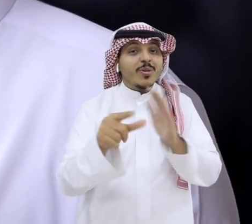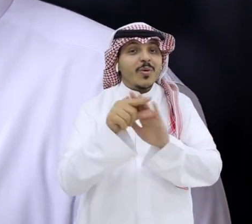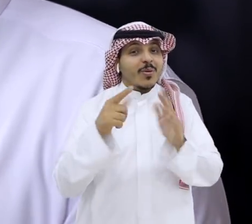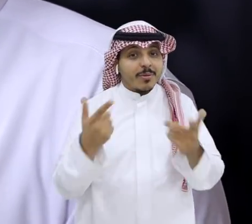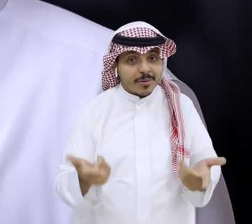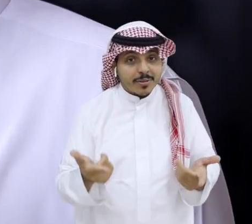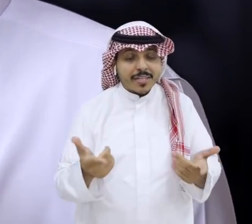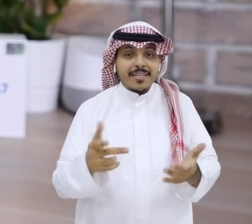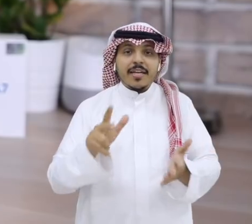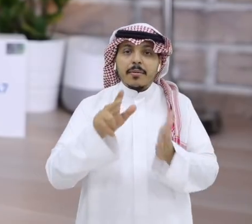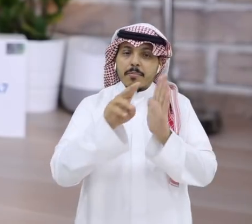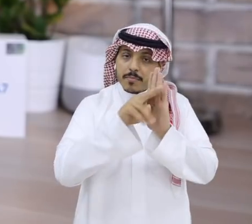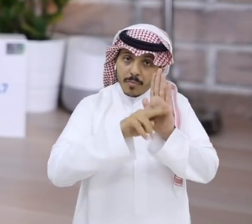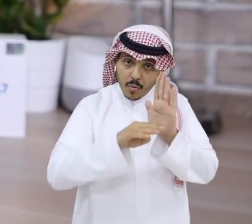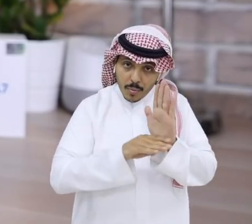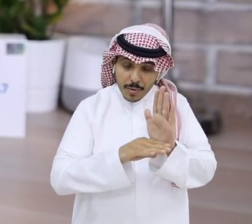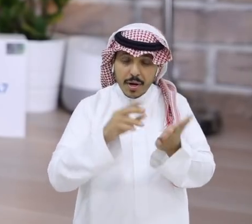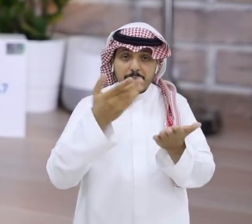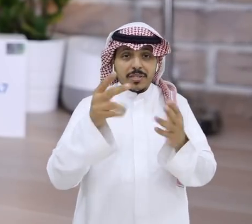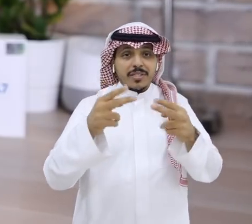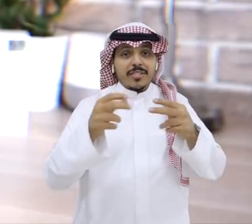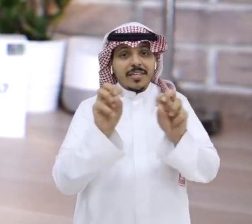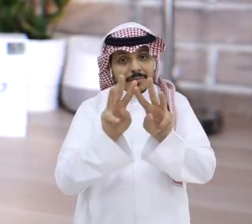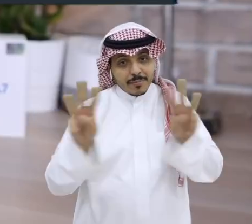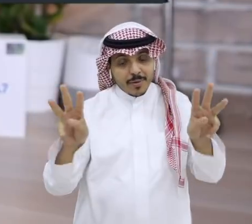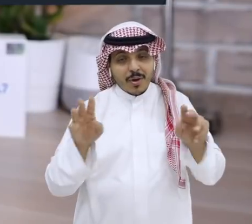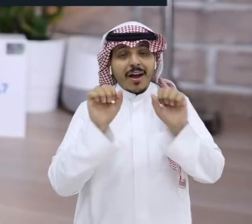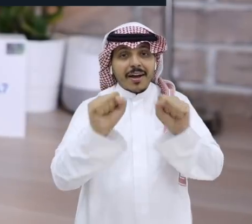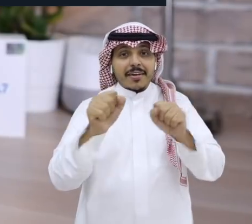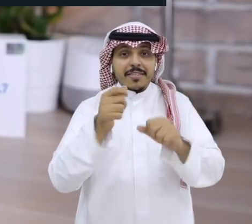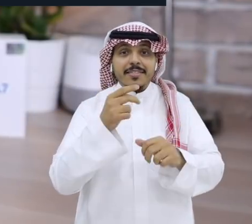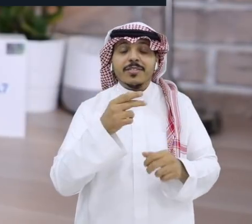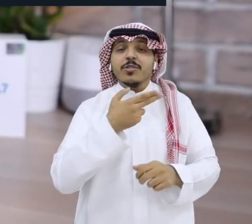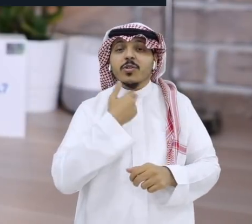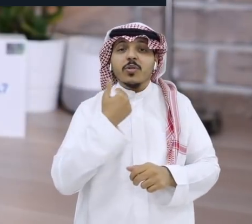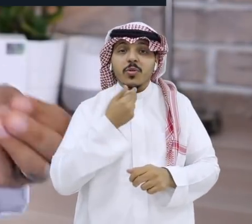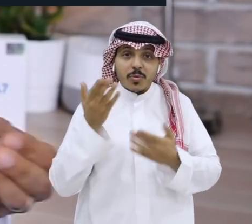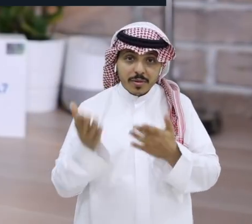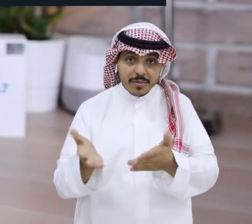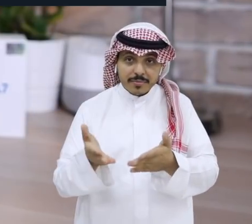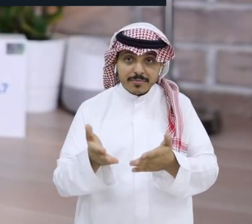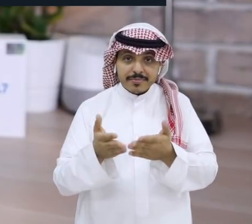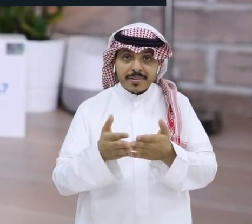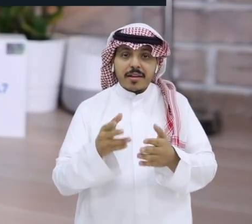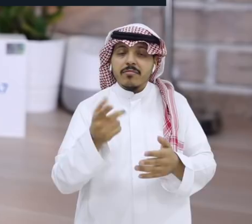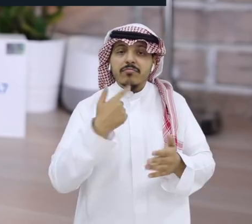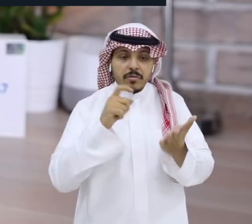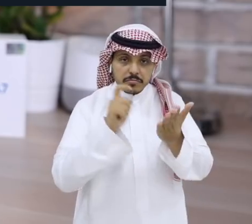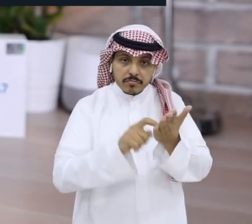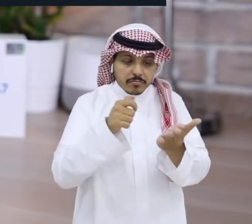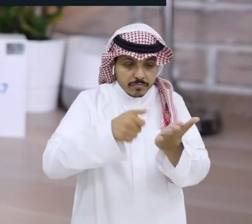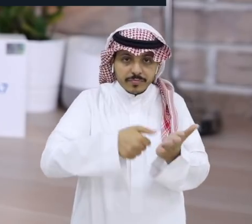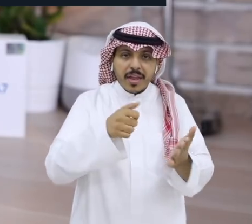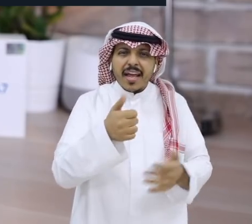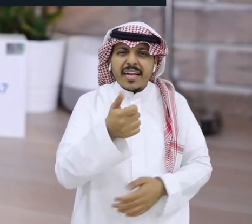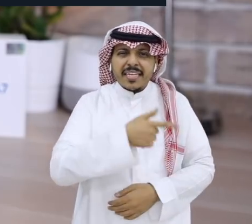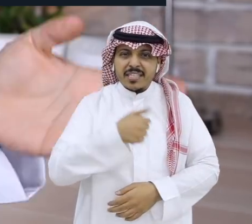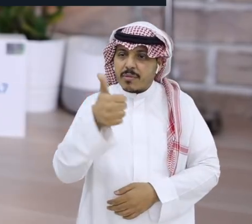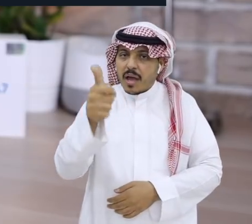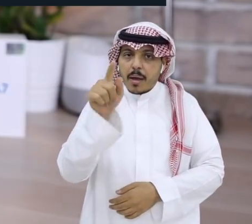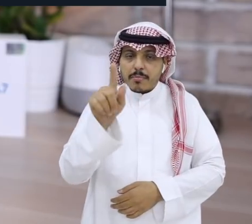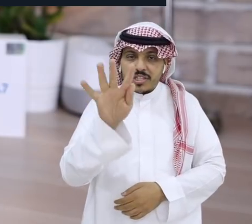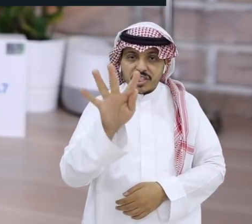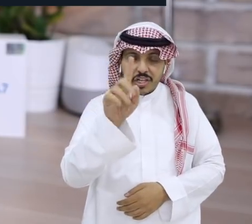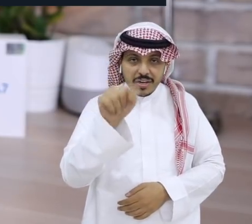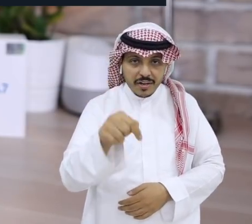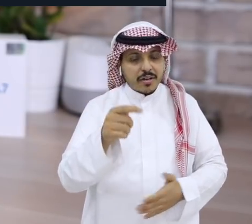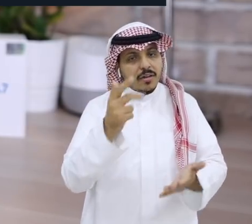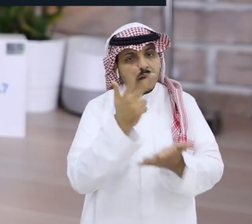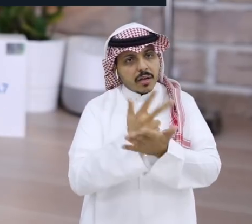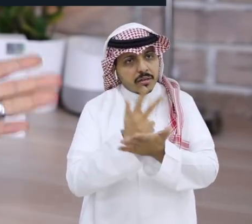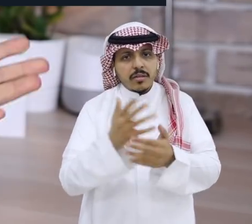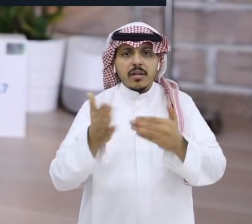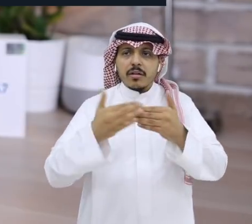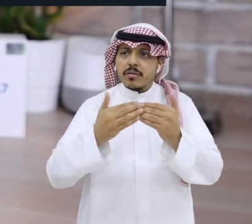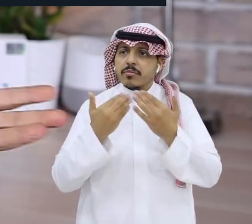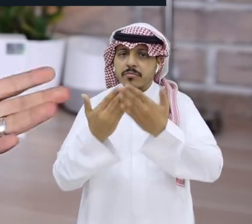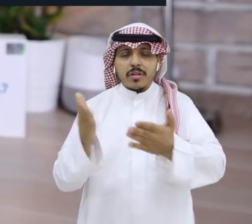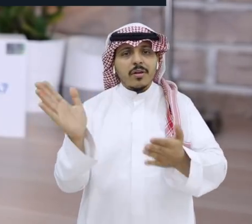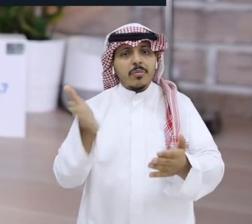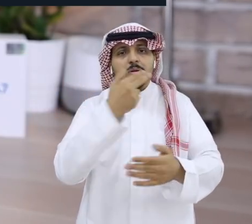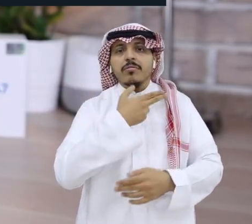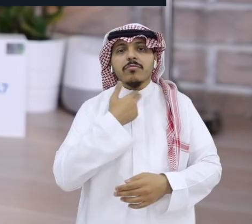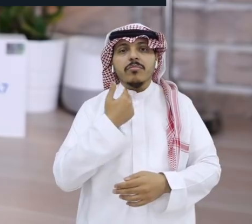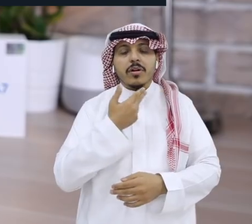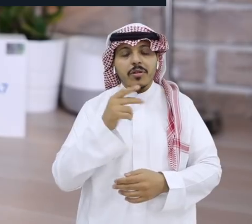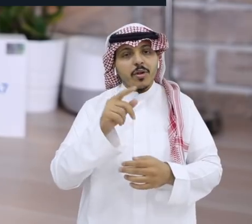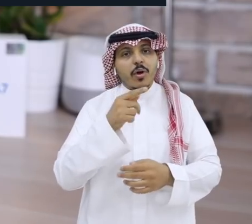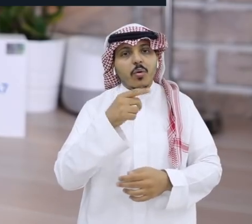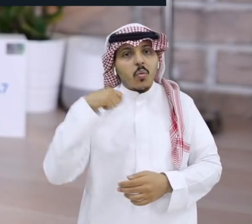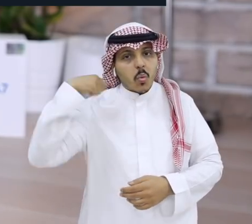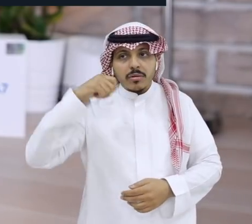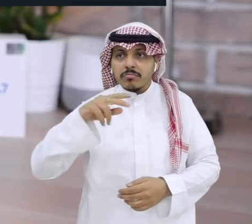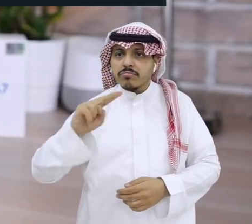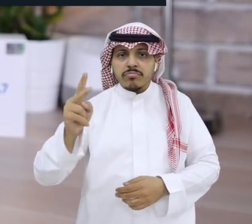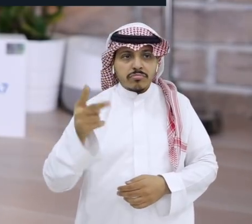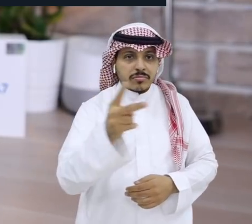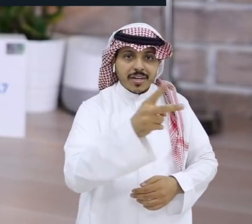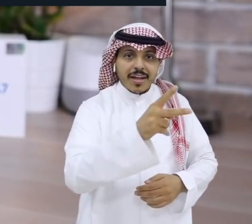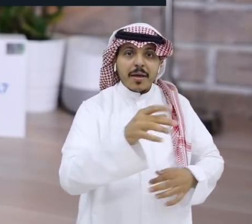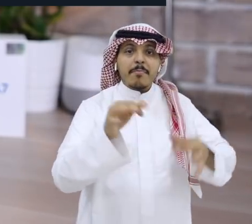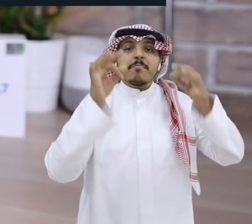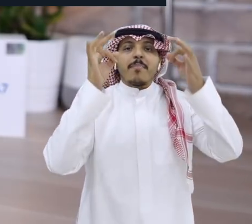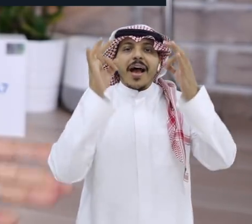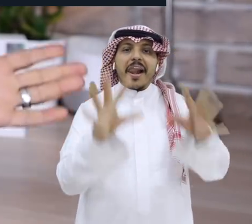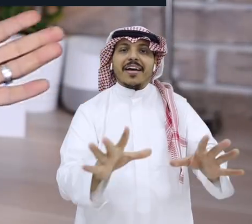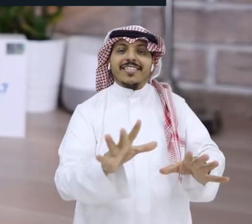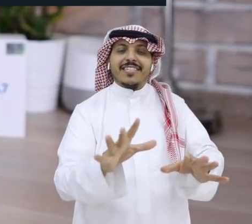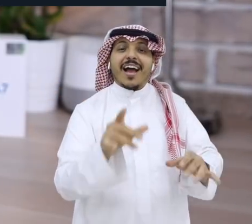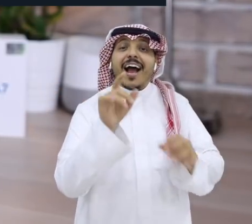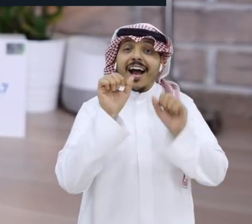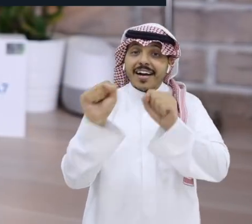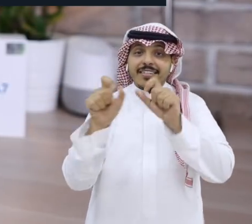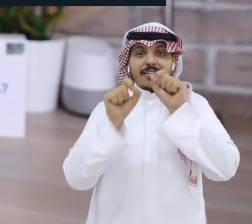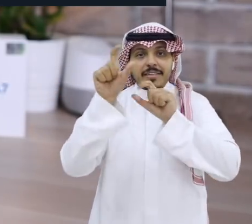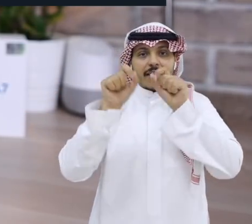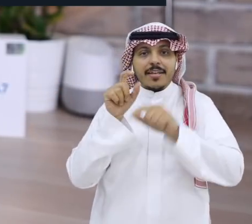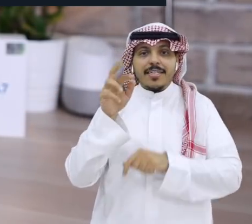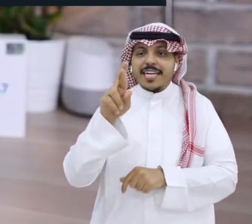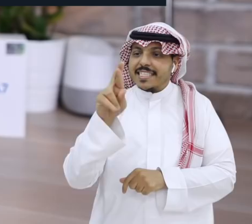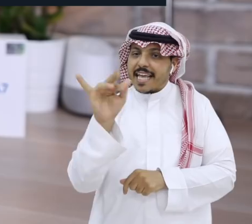The news is, apps that belong to the authorities and service people, like Absher app and all apps from all ministries and authorities, all these apps will be free with Zain.